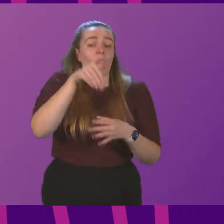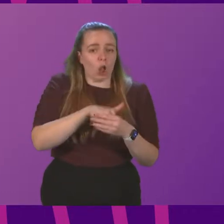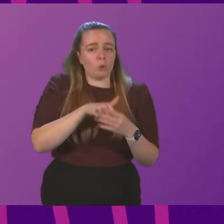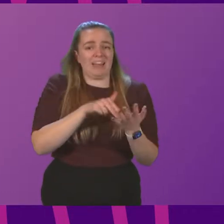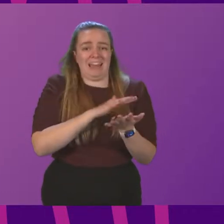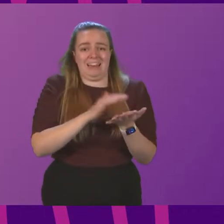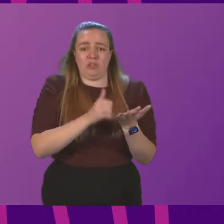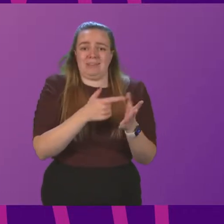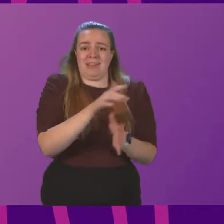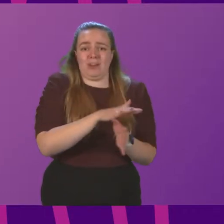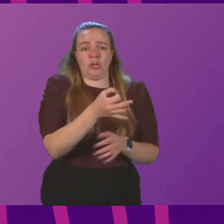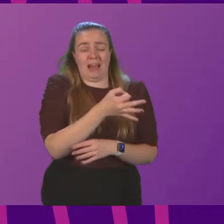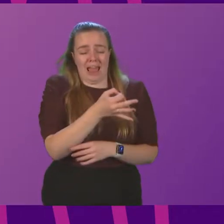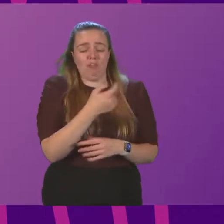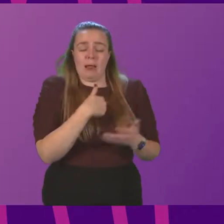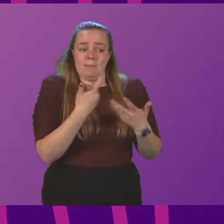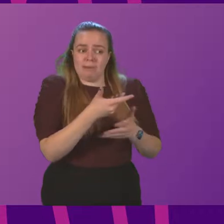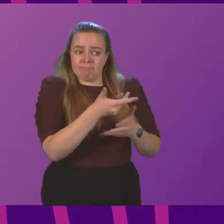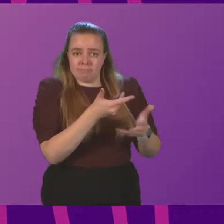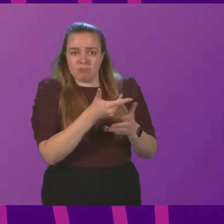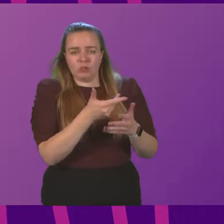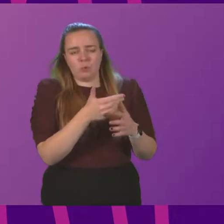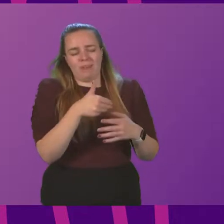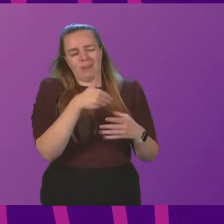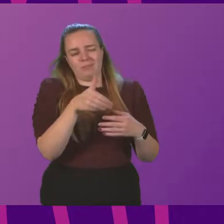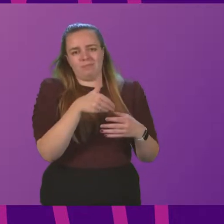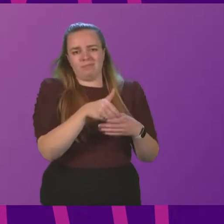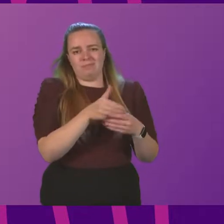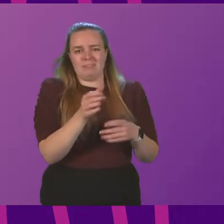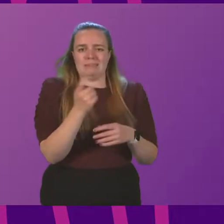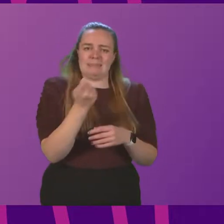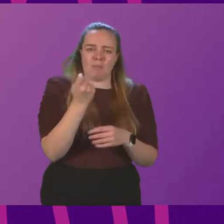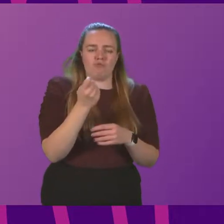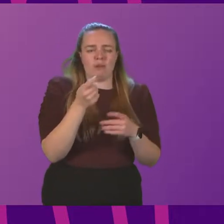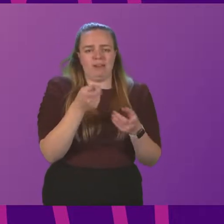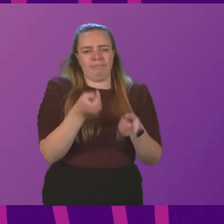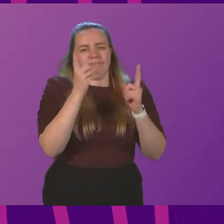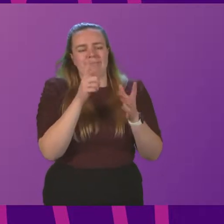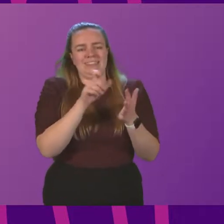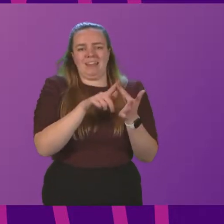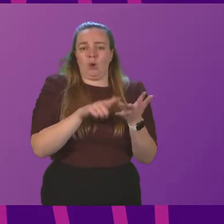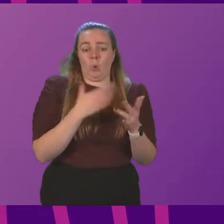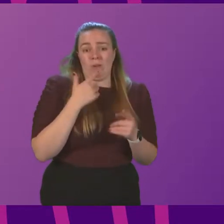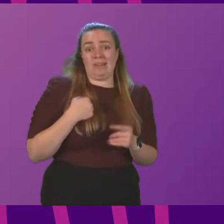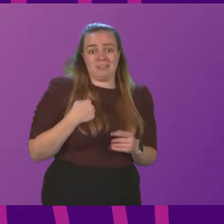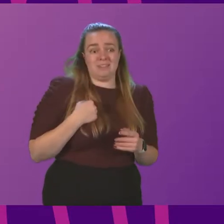and Arran, whose interim chief executive I spoke to yesterday on these very matters.